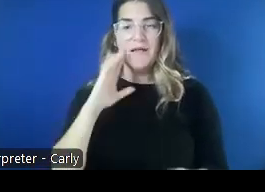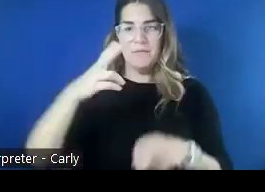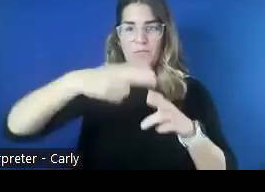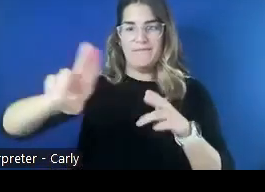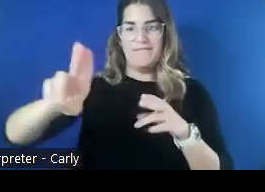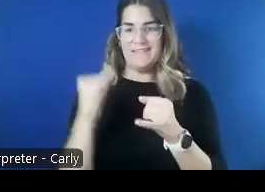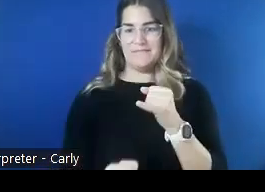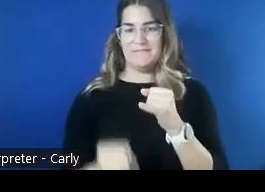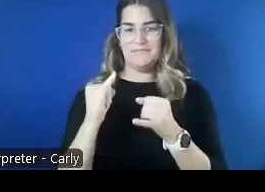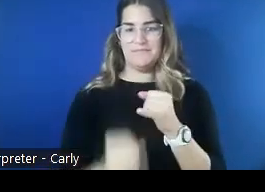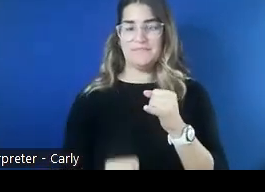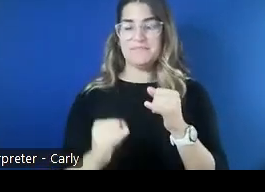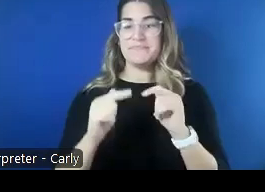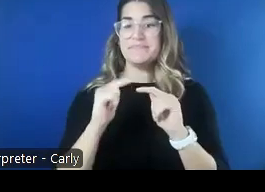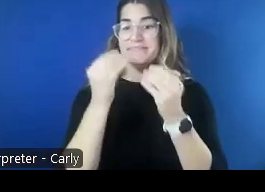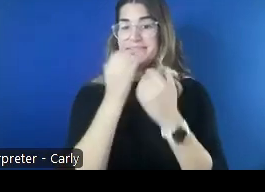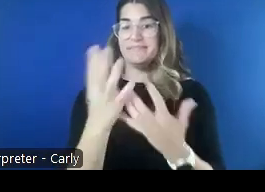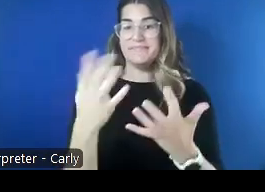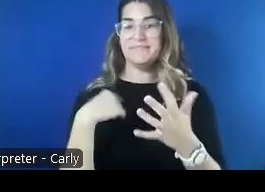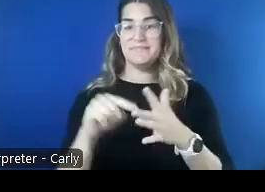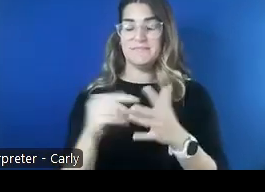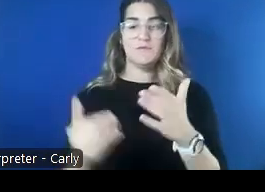end let you know that we have also started a new collaboration with breastfeeding